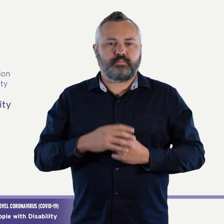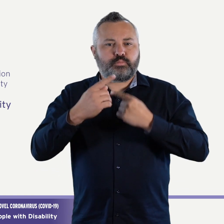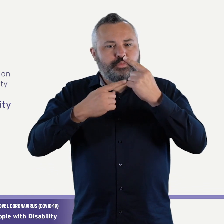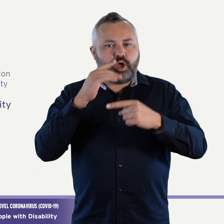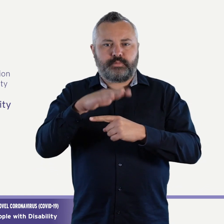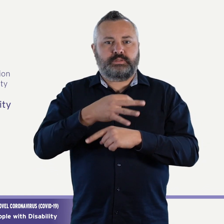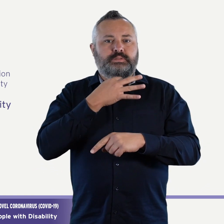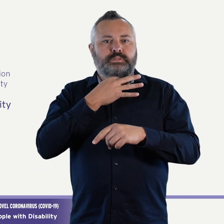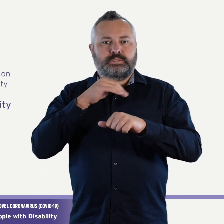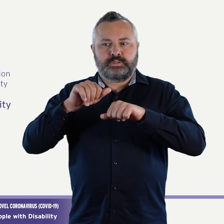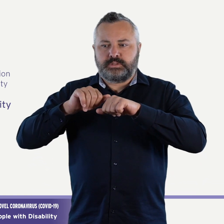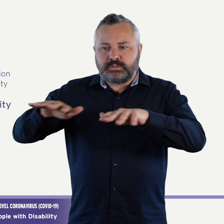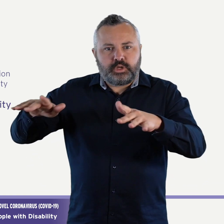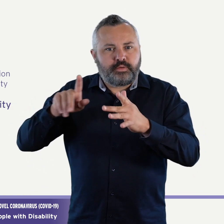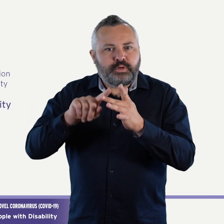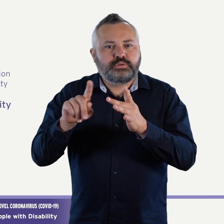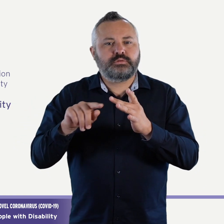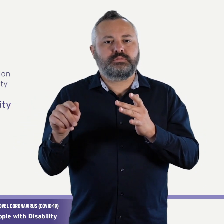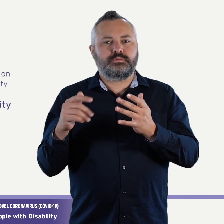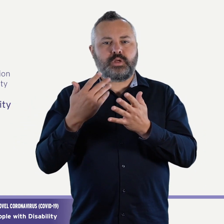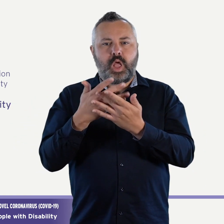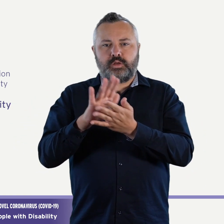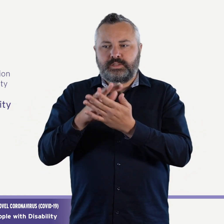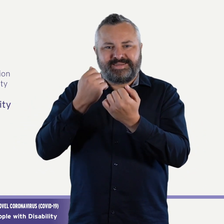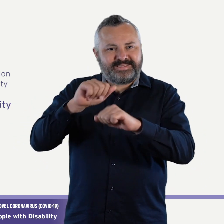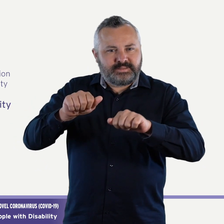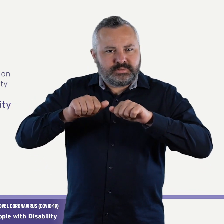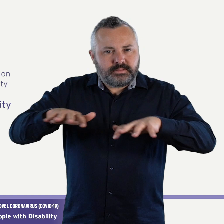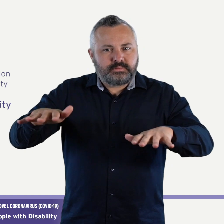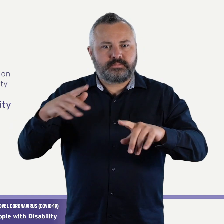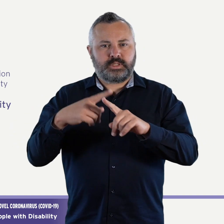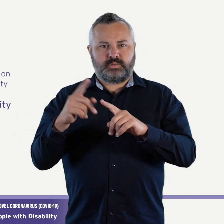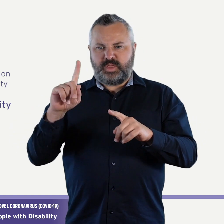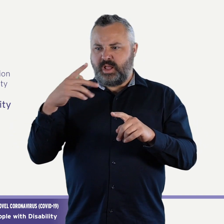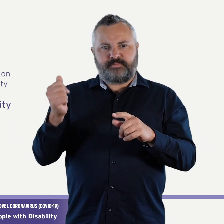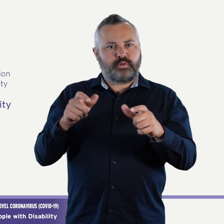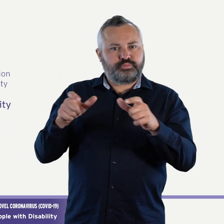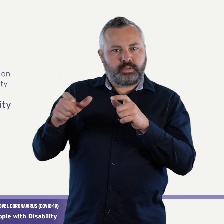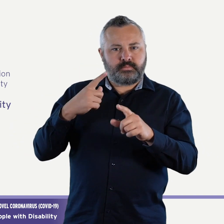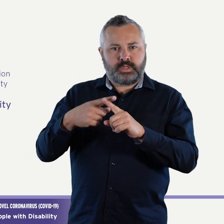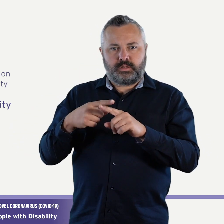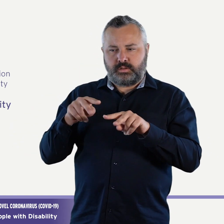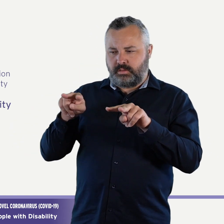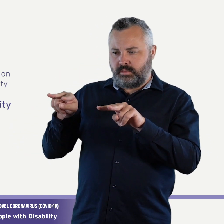Provide support workers, families and carers with information and guidance on the risks of infection,